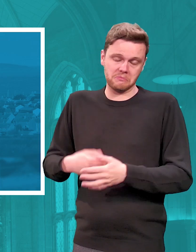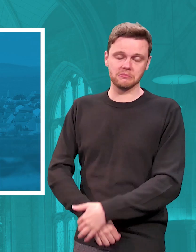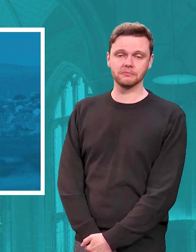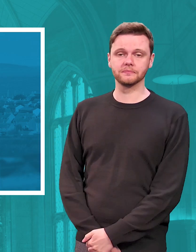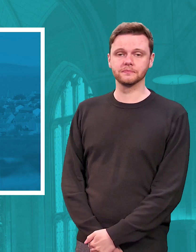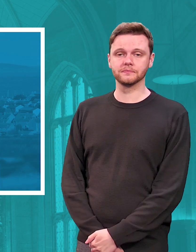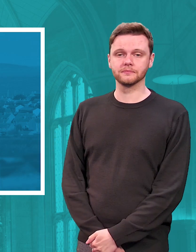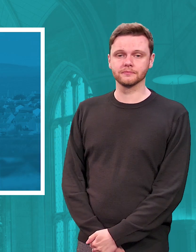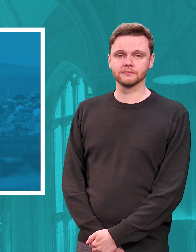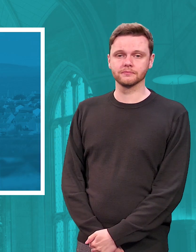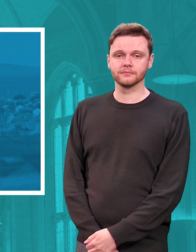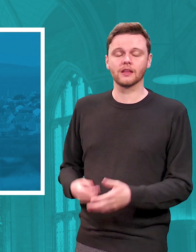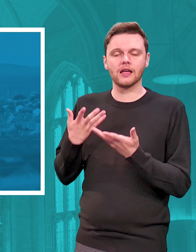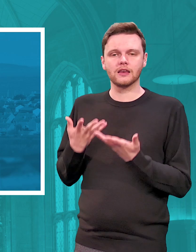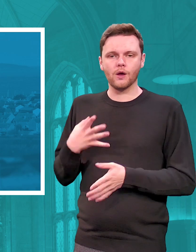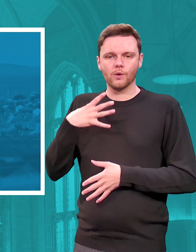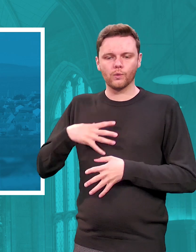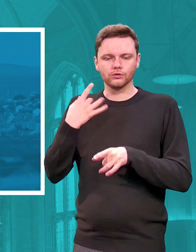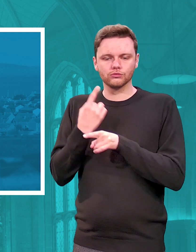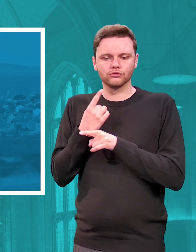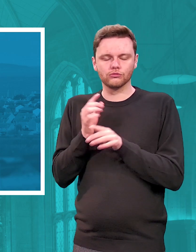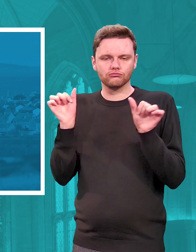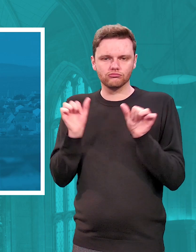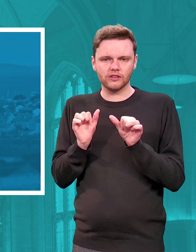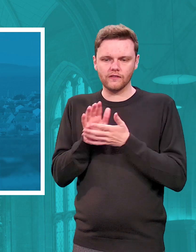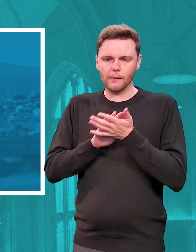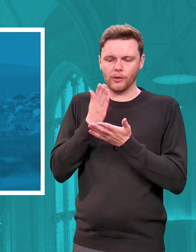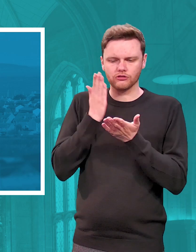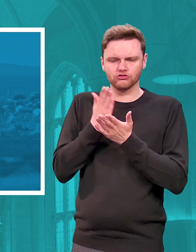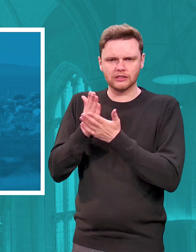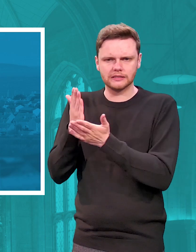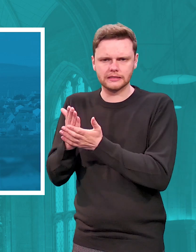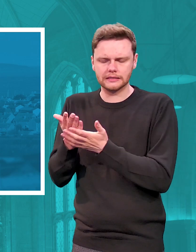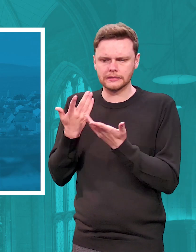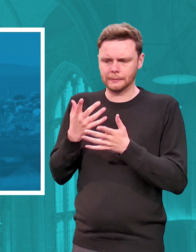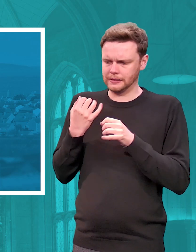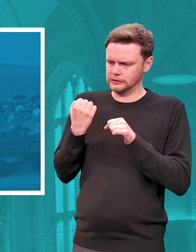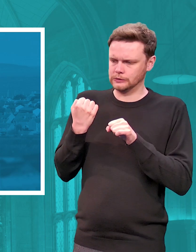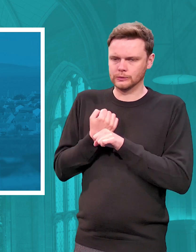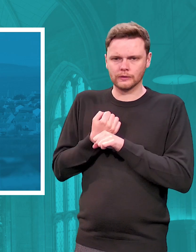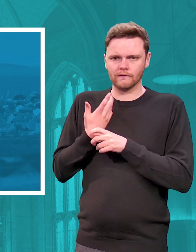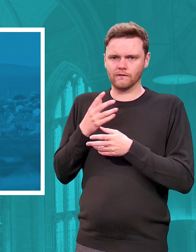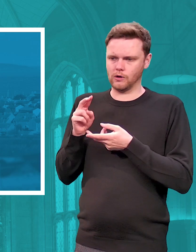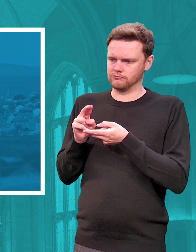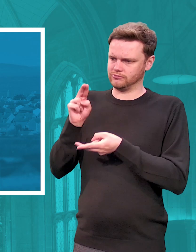I'd now like to spend just a few moments to talk about what the Trustees have been doing in respect of increases to members pensions.